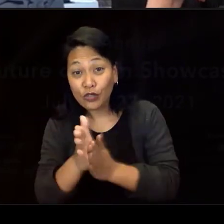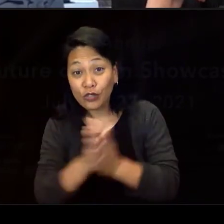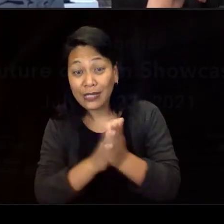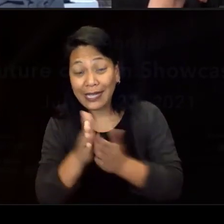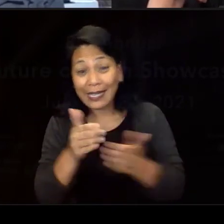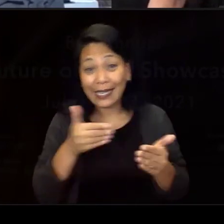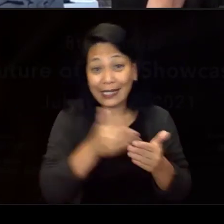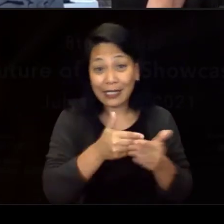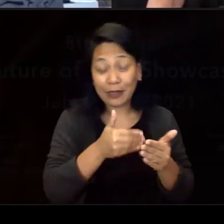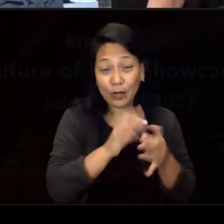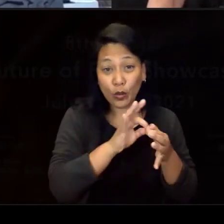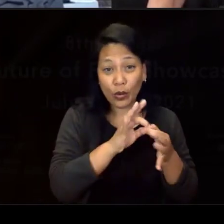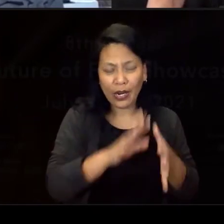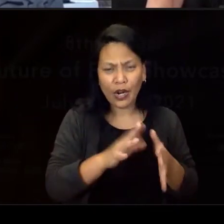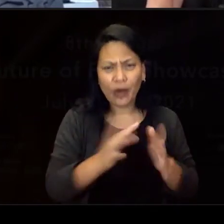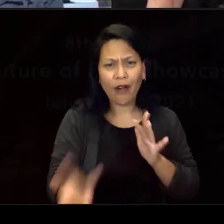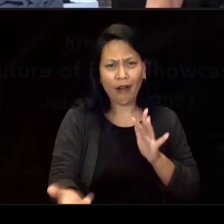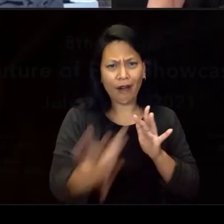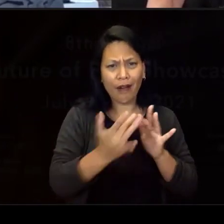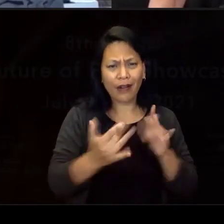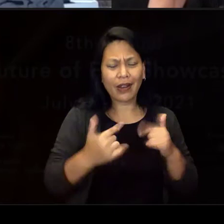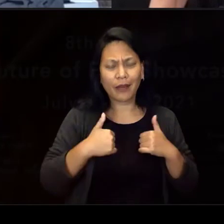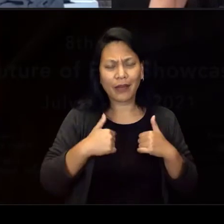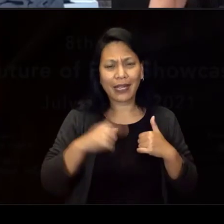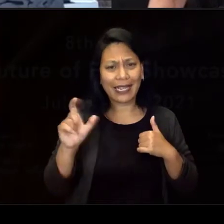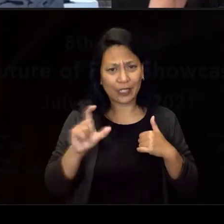reach out to me on Instagram because it's very gatekeep-y.